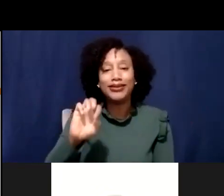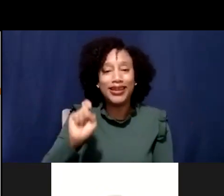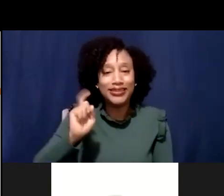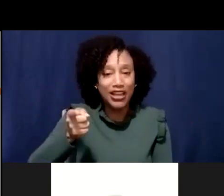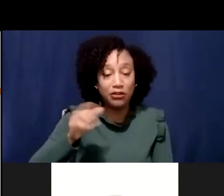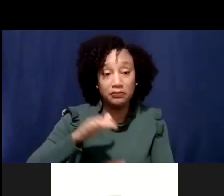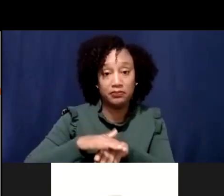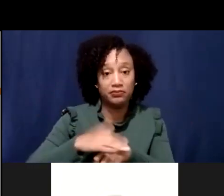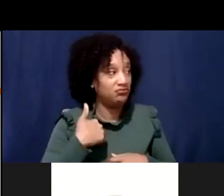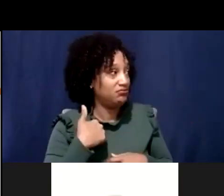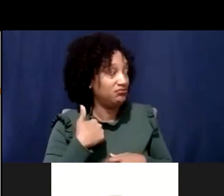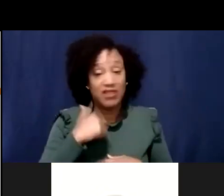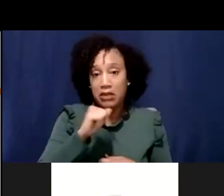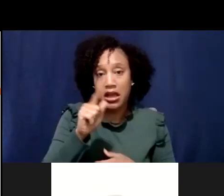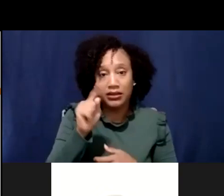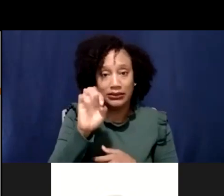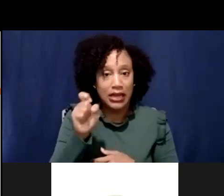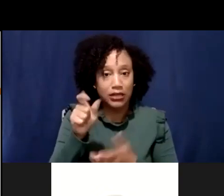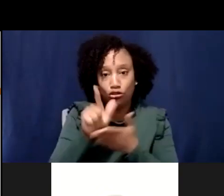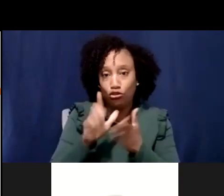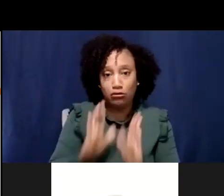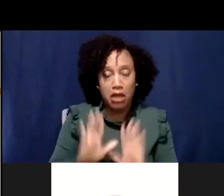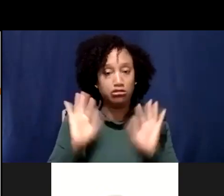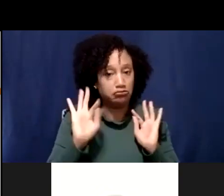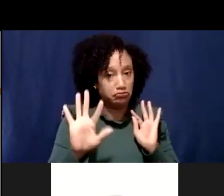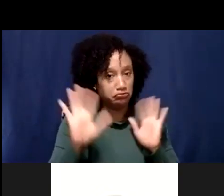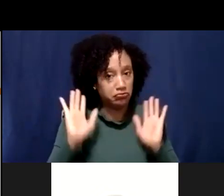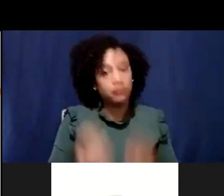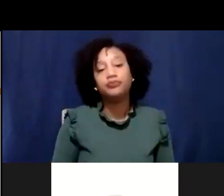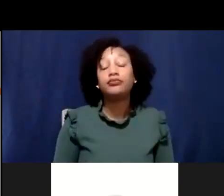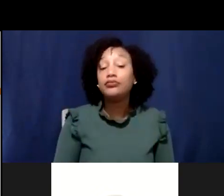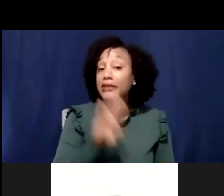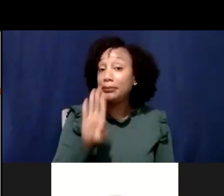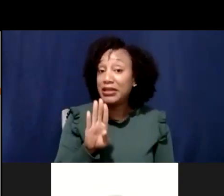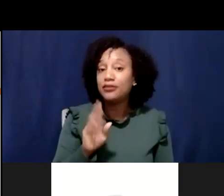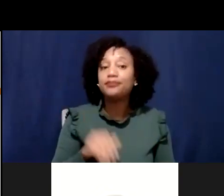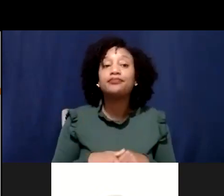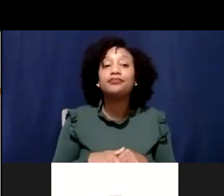I'm not a tax attorney, so please take that as guidance, or B, take the steps to set yourself up